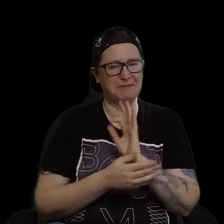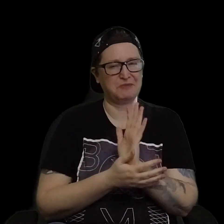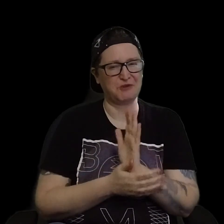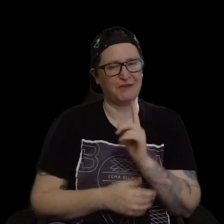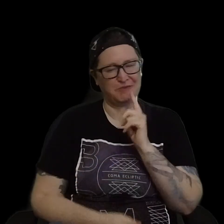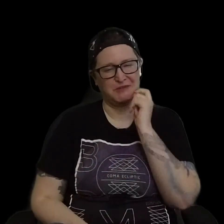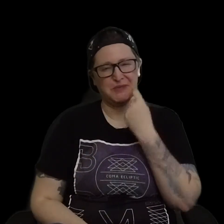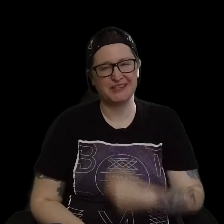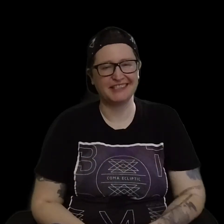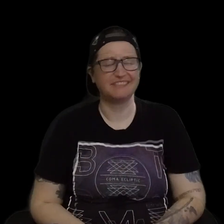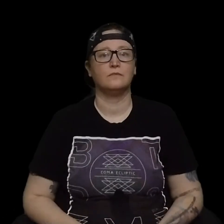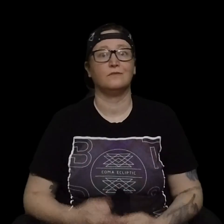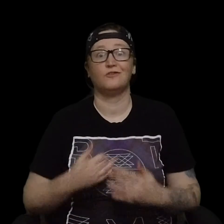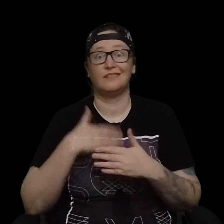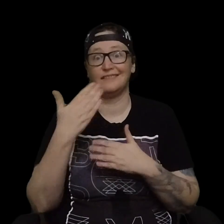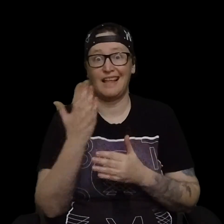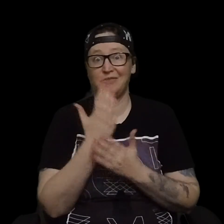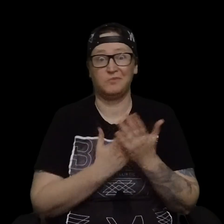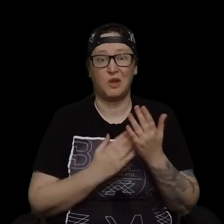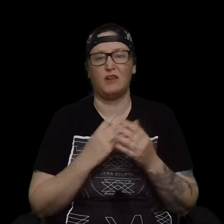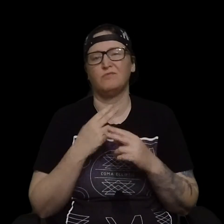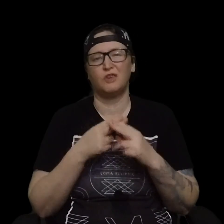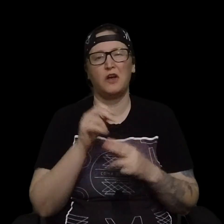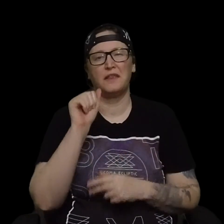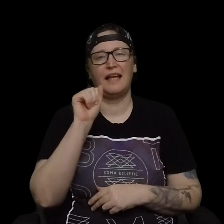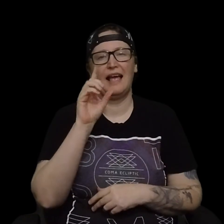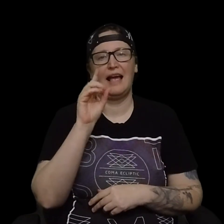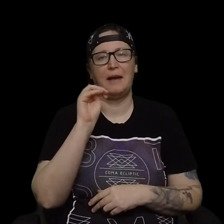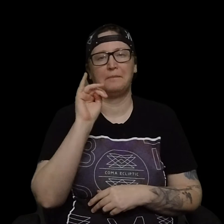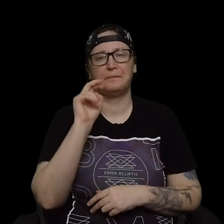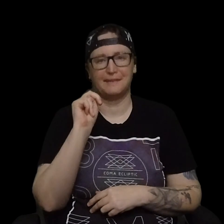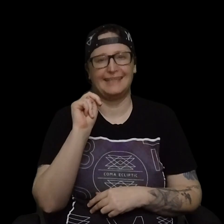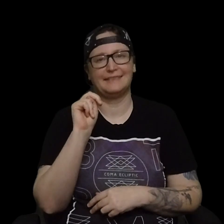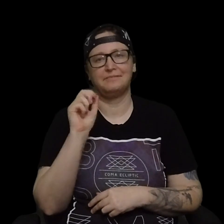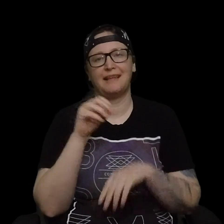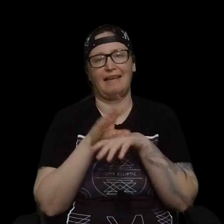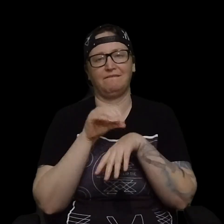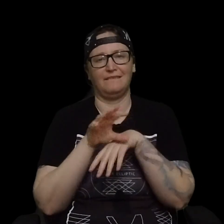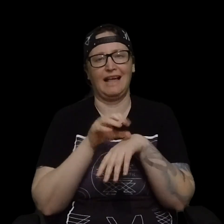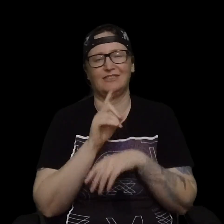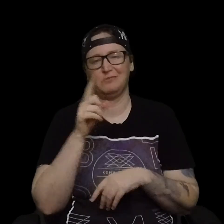a lot of those sort of movies so that's cool and the next part is called admin advice